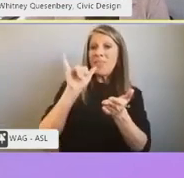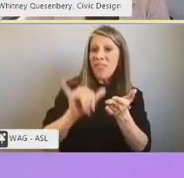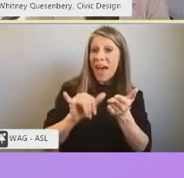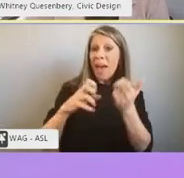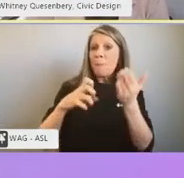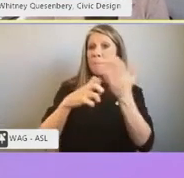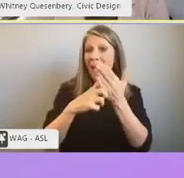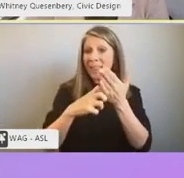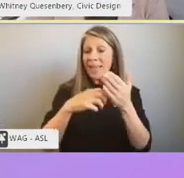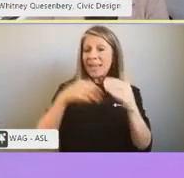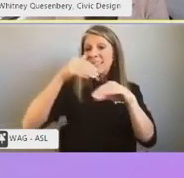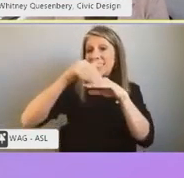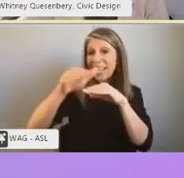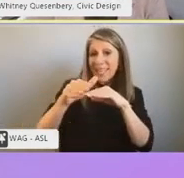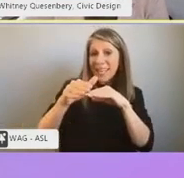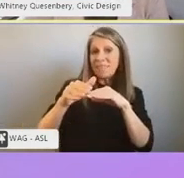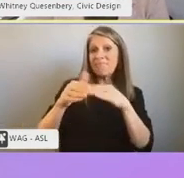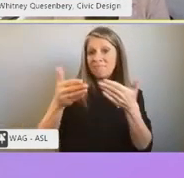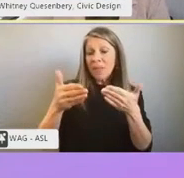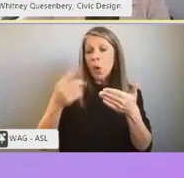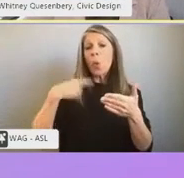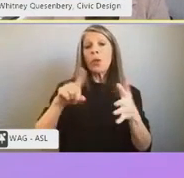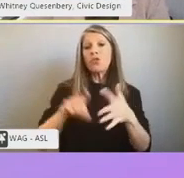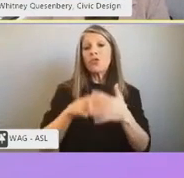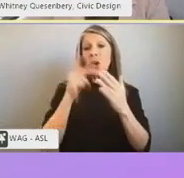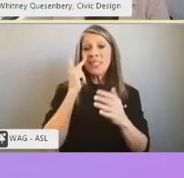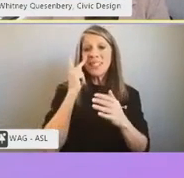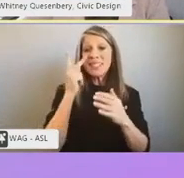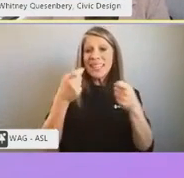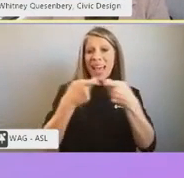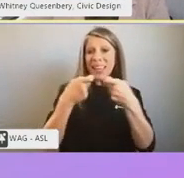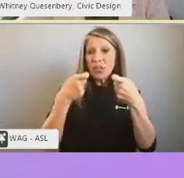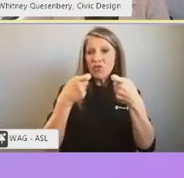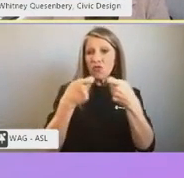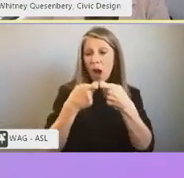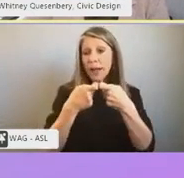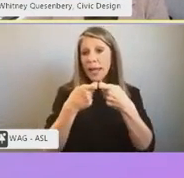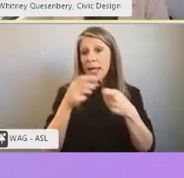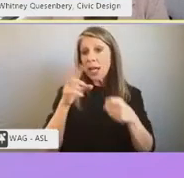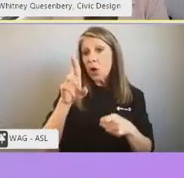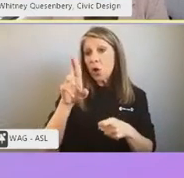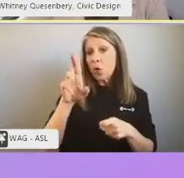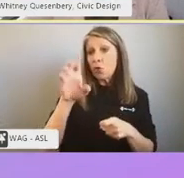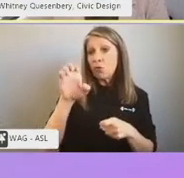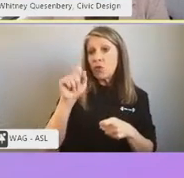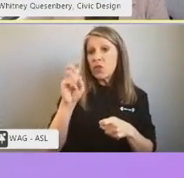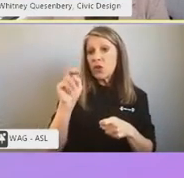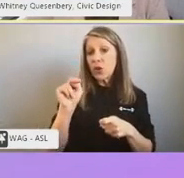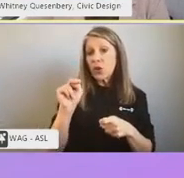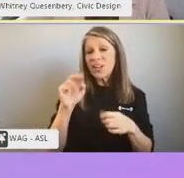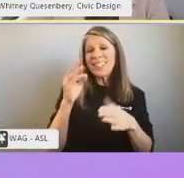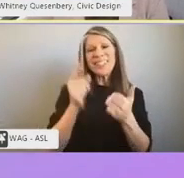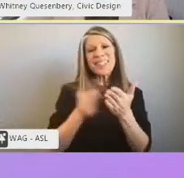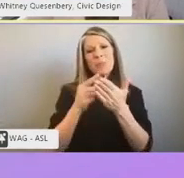your own technology, so whatever your AT setup is, then print that ballot and